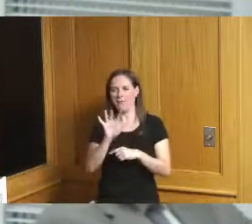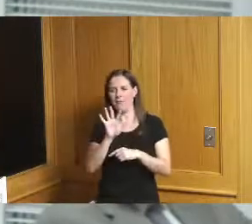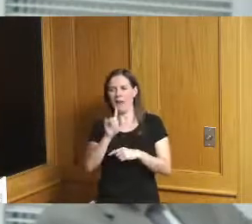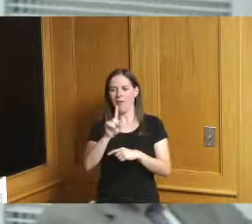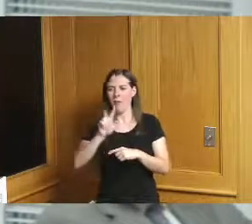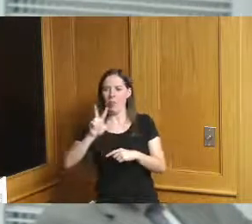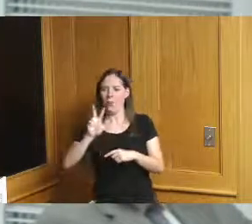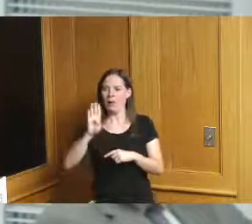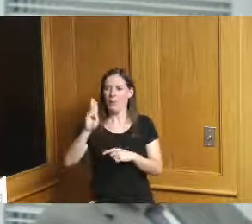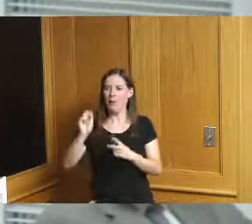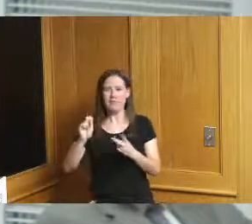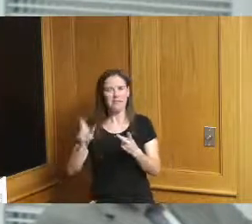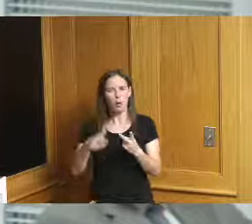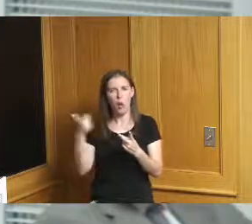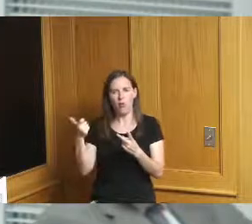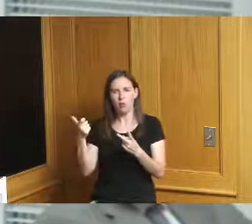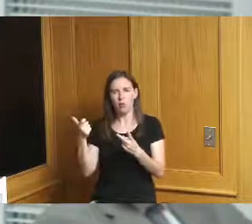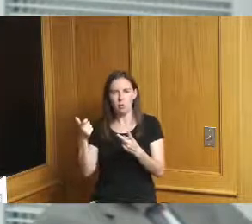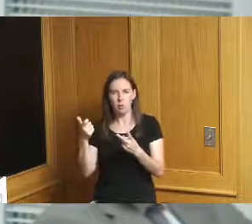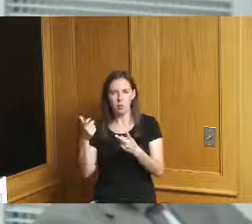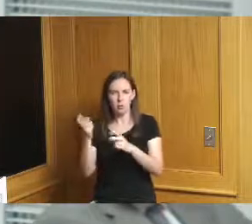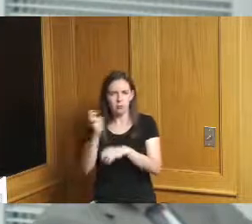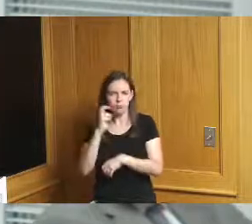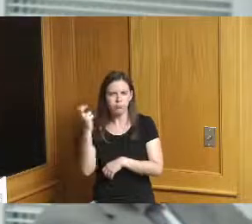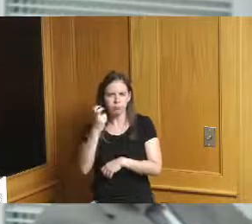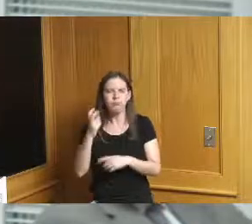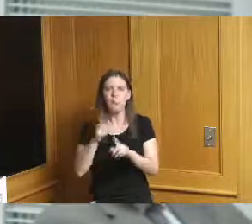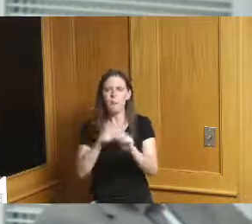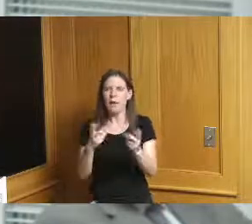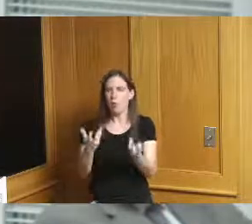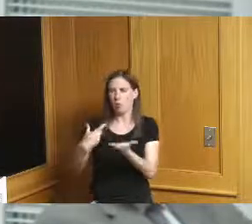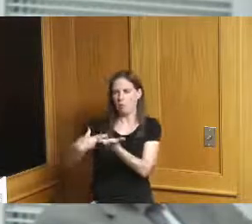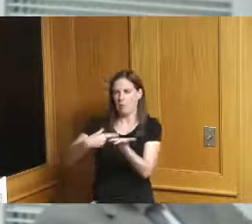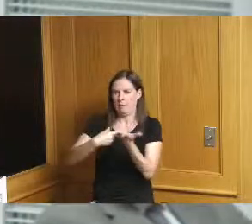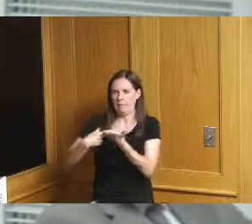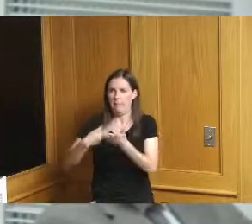by my office but i think we need to have a couple discussions just to make sure security is thought